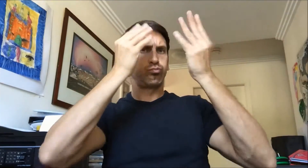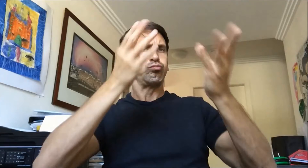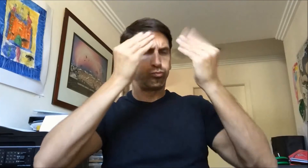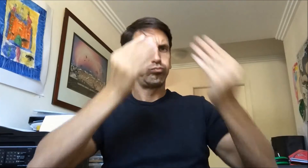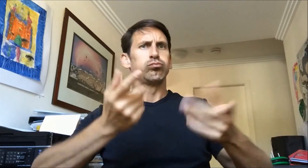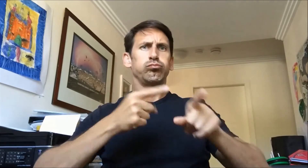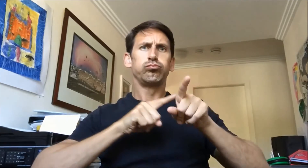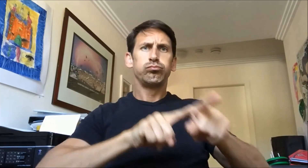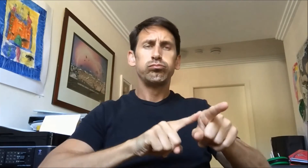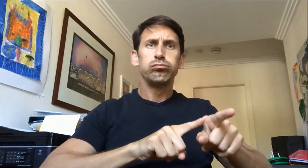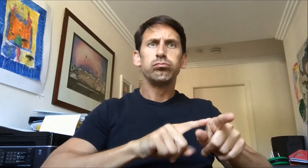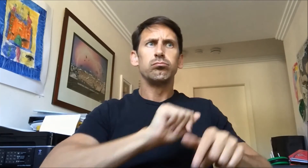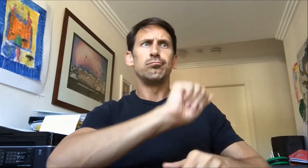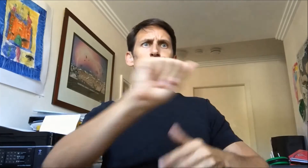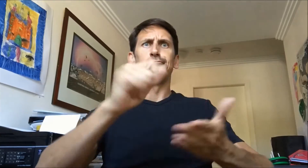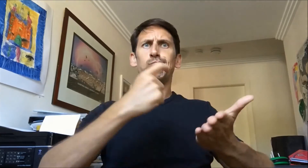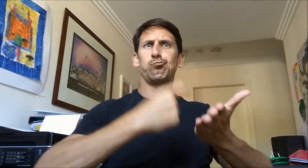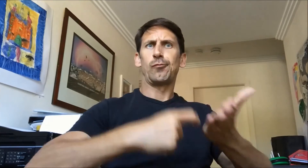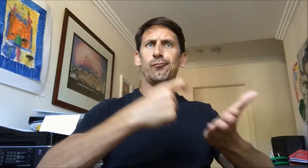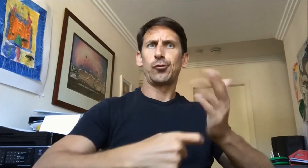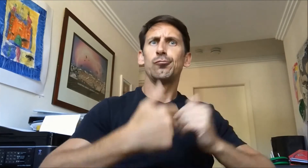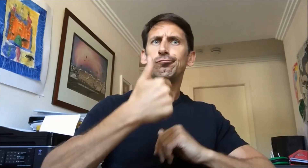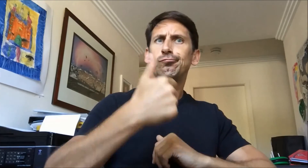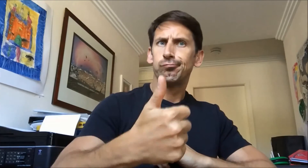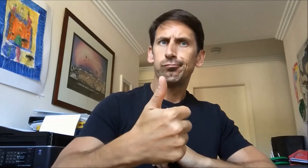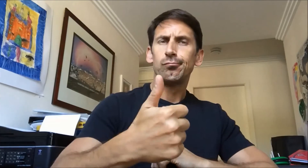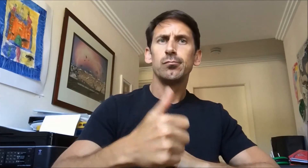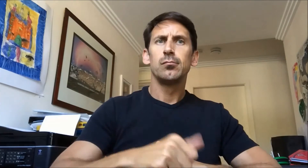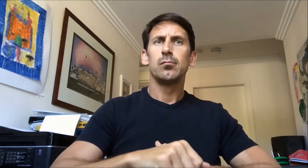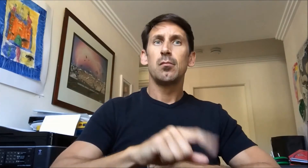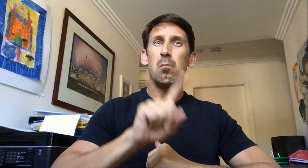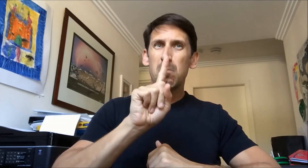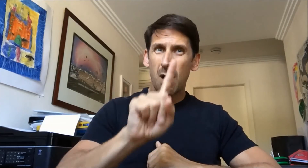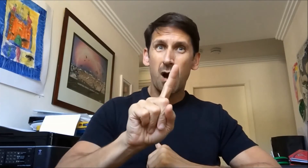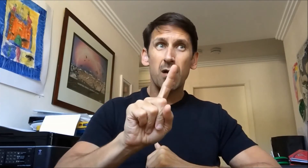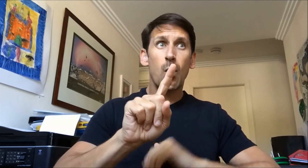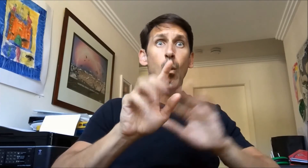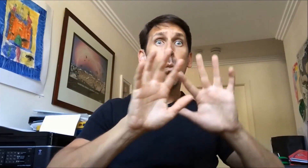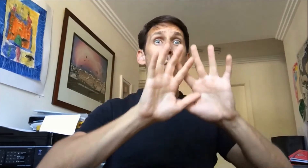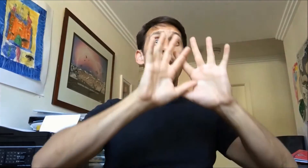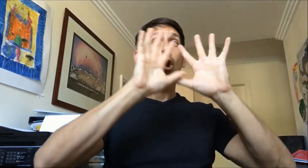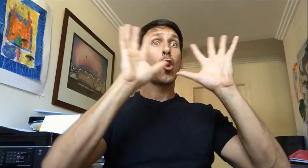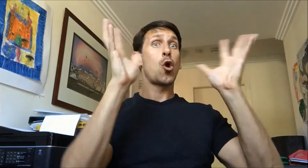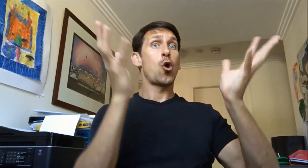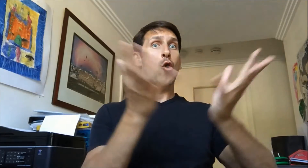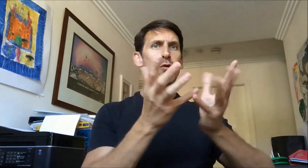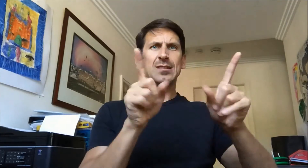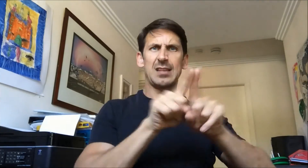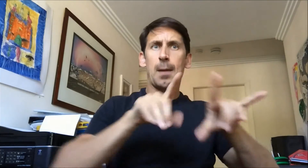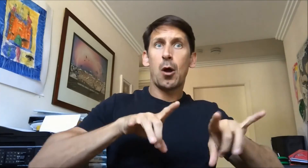by watching the interpreter to understand and follow along with what is being said. This works well for people who prefer interpreting.